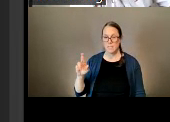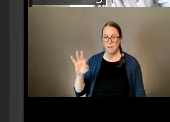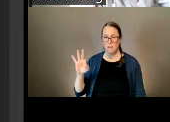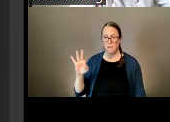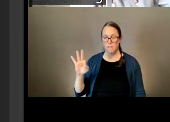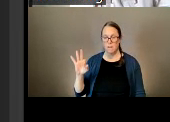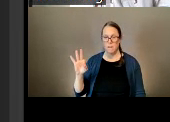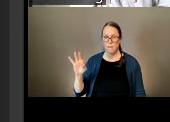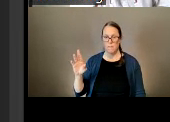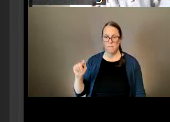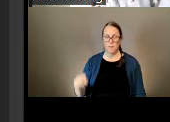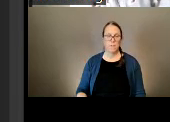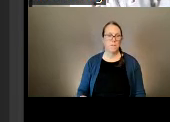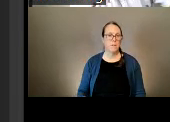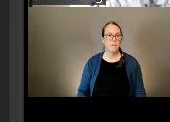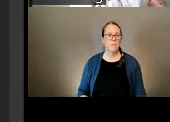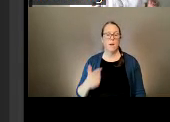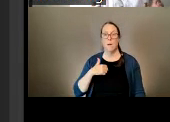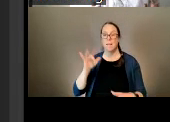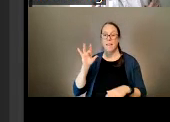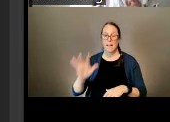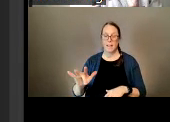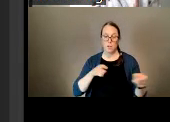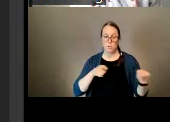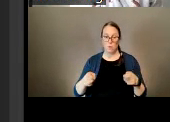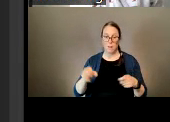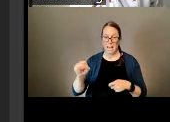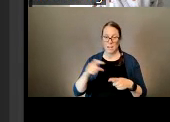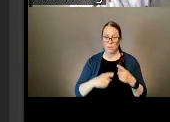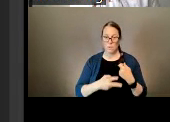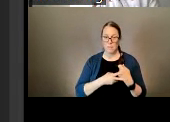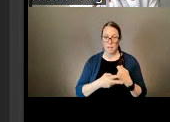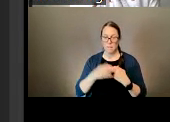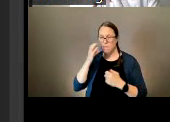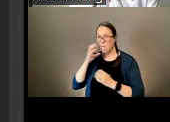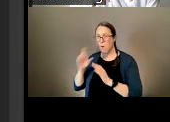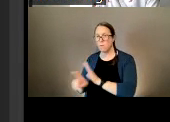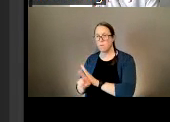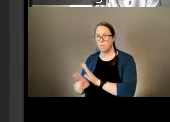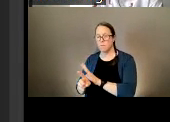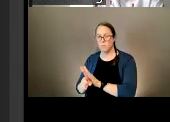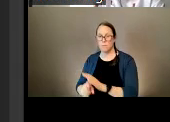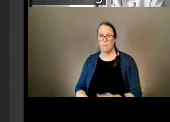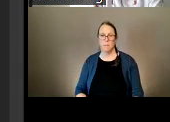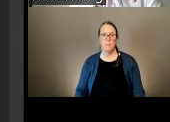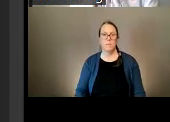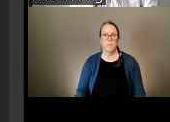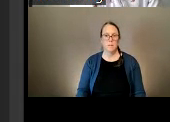I'm gonna hit control + s to save, because it's important to remember to save your documents. (digital bell rings) Sorry. Someone is trying to buzz my building.